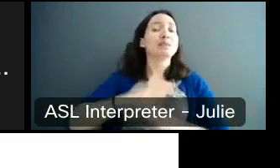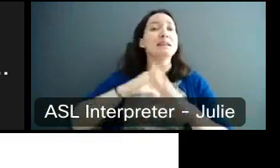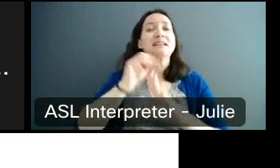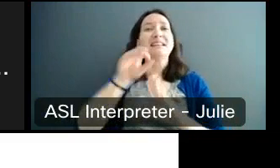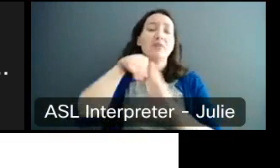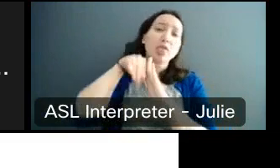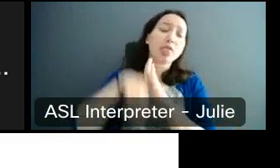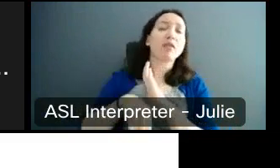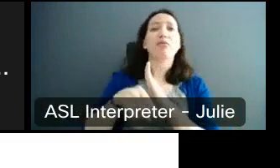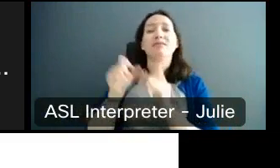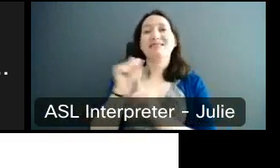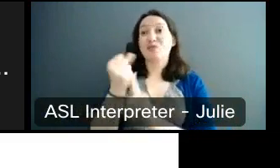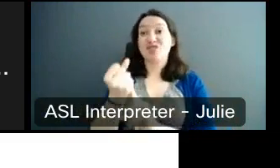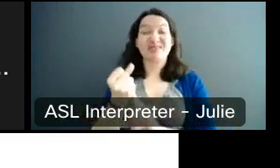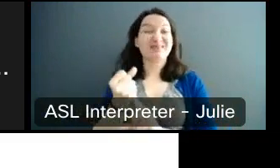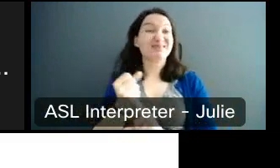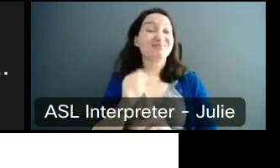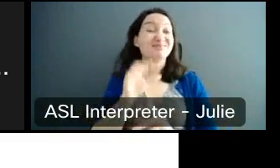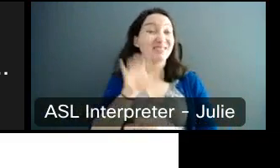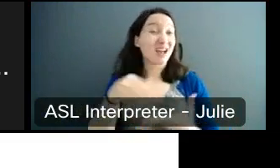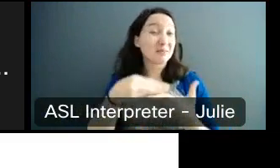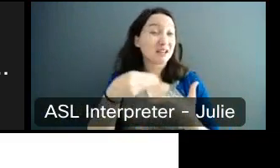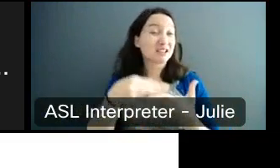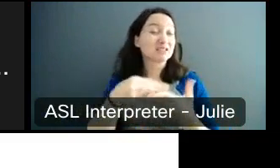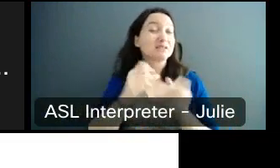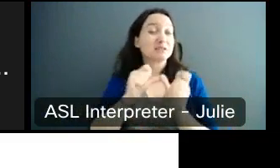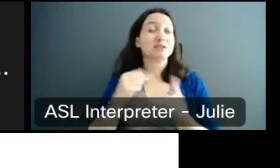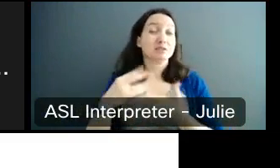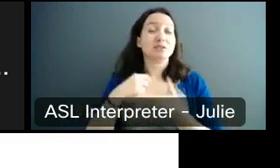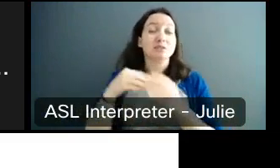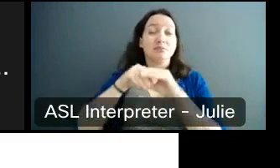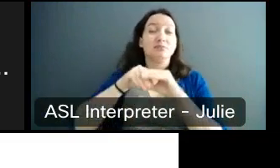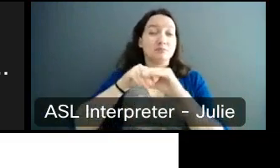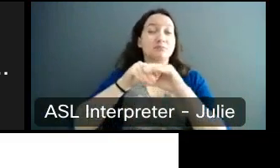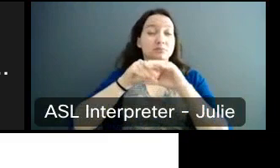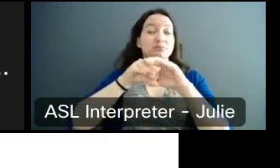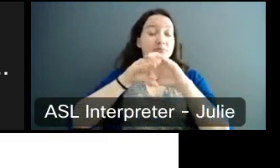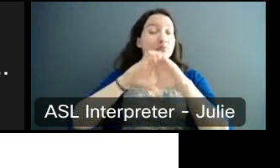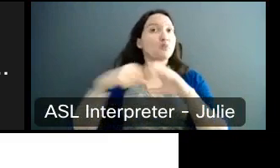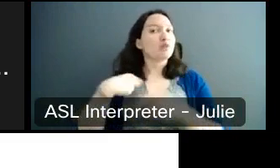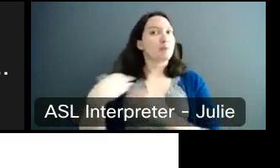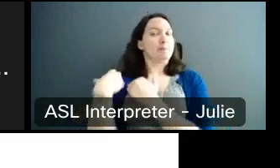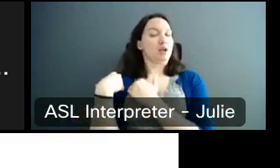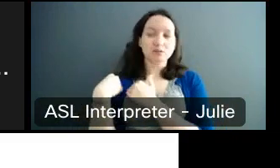Um, those those continue to accrue, and we, you know, we're being responsible with those, but luckily,